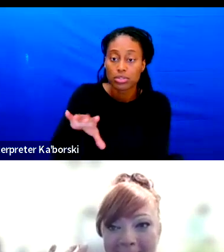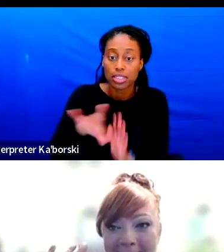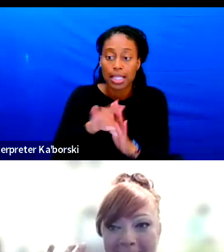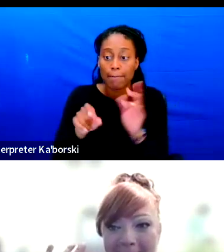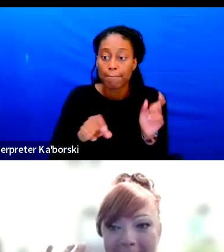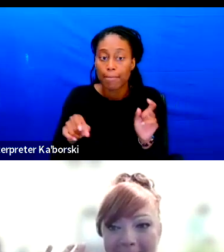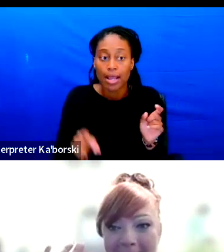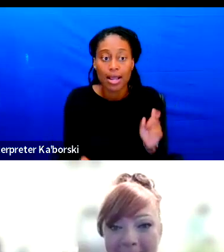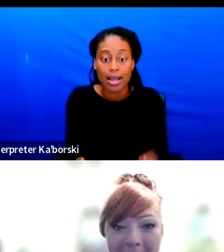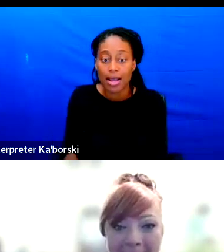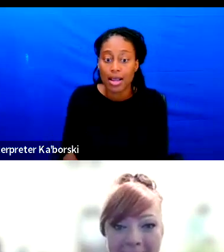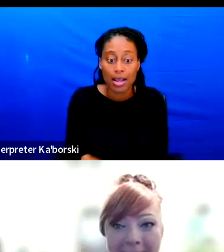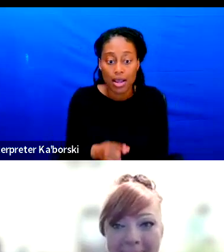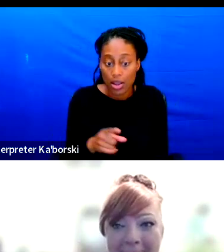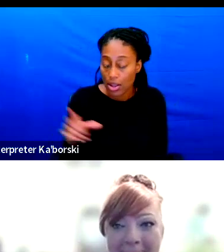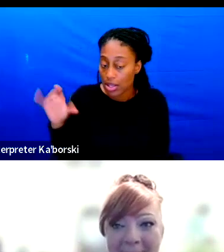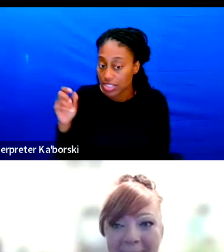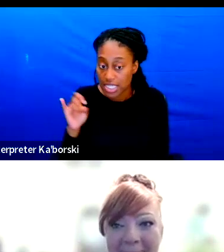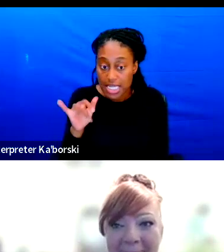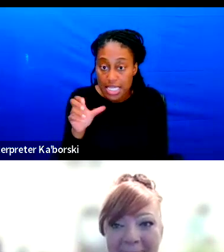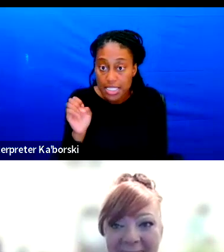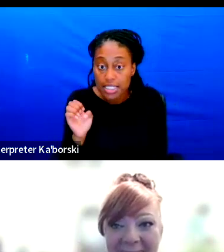Jenise Brassell: Hi! This is. Adam Ayers w/ APRIL: Sound game. Adam Ayers w/ APRIL: Go ahead, Janice.